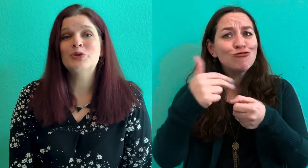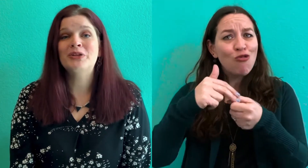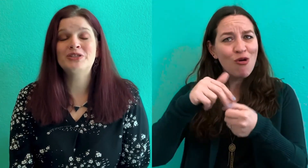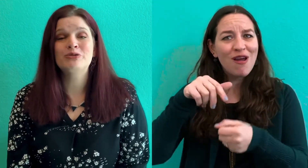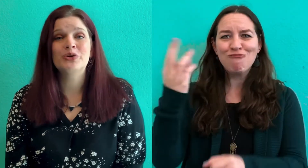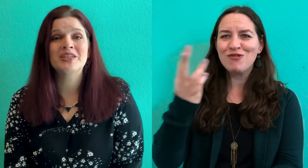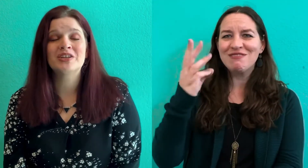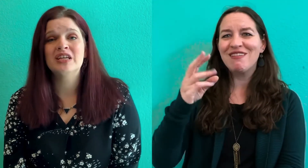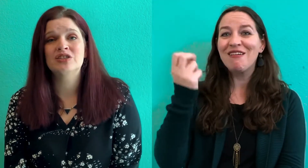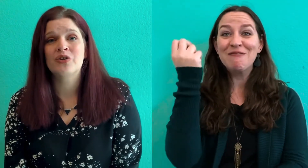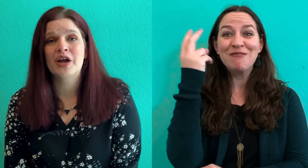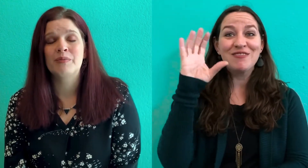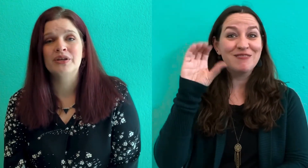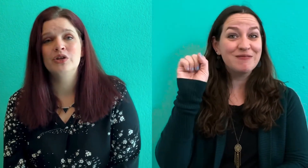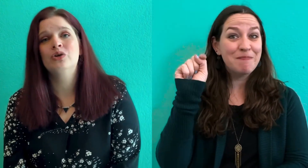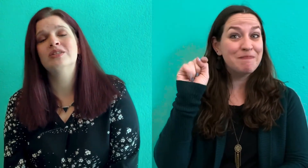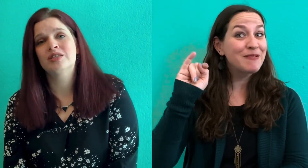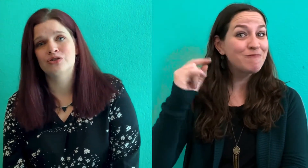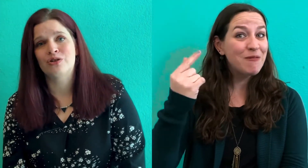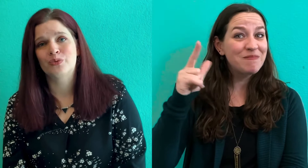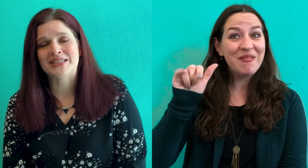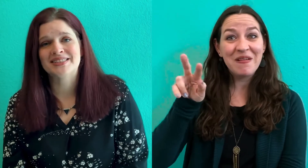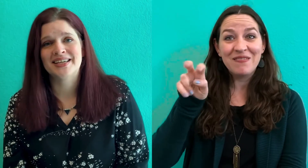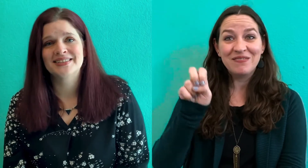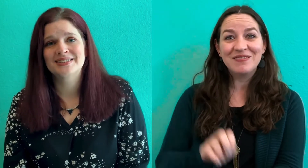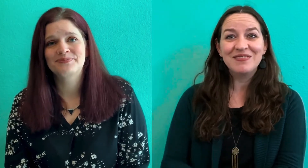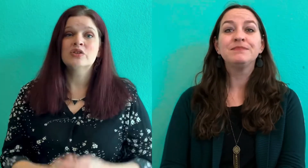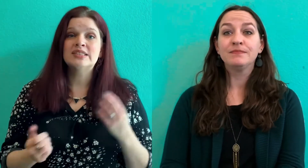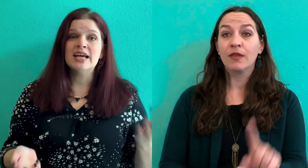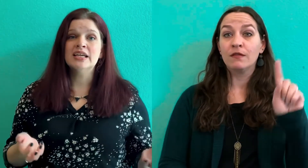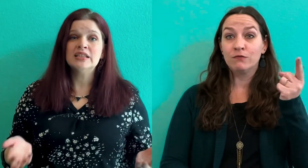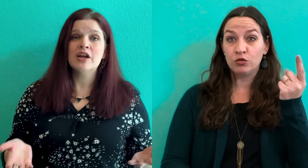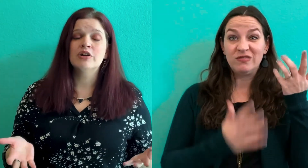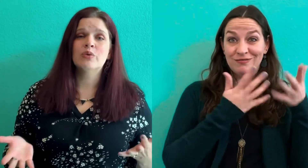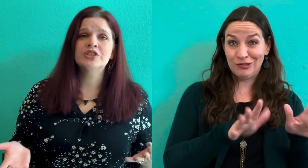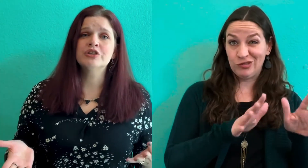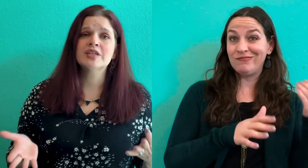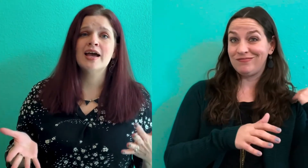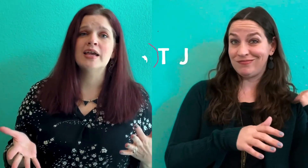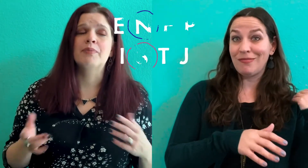So please do join us on Instagram noon Central on Wednesdays. So the second letter, what's your type?